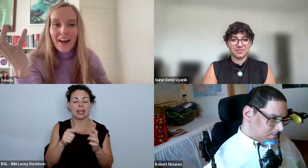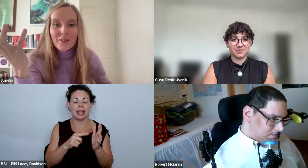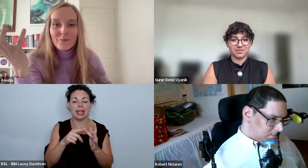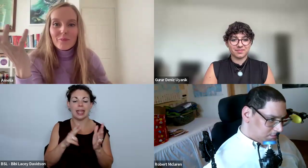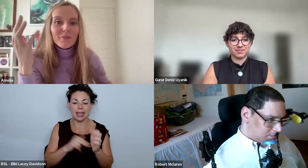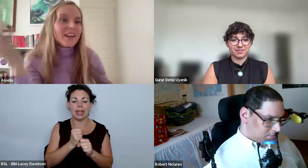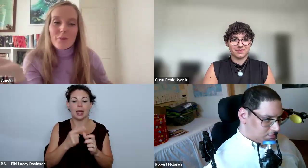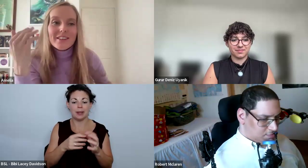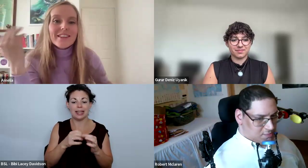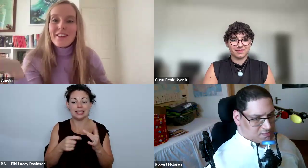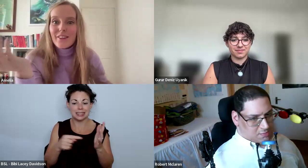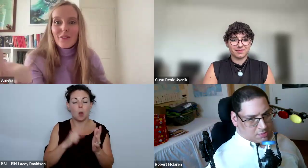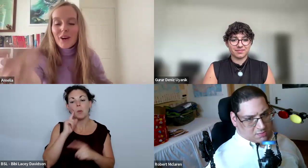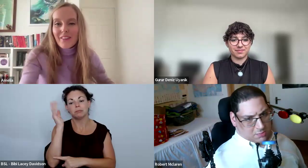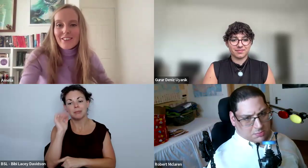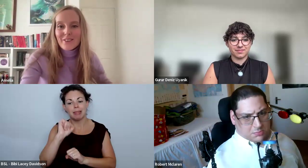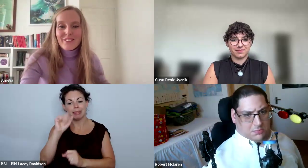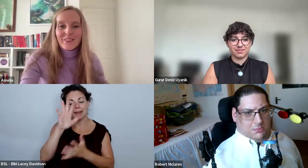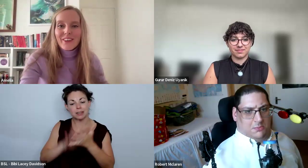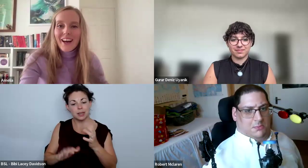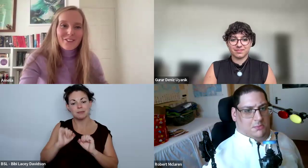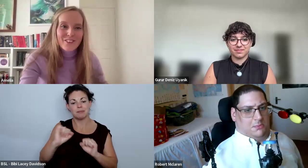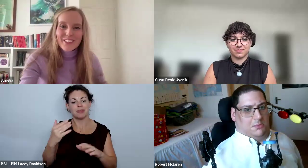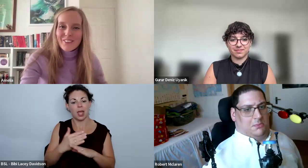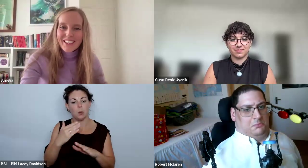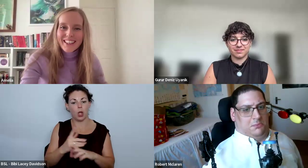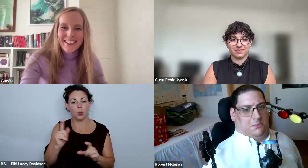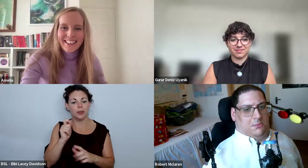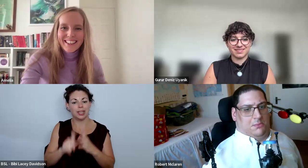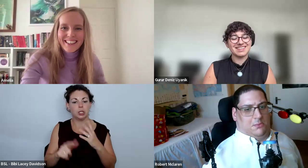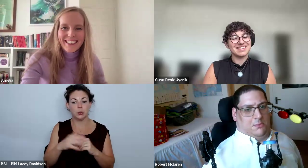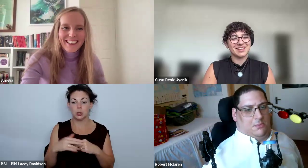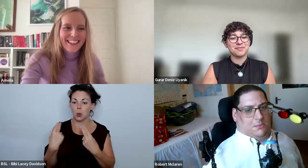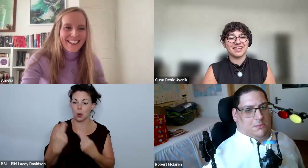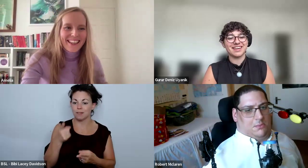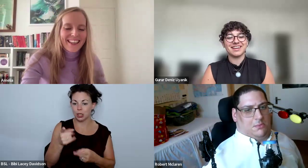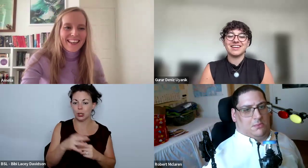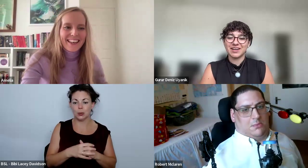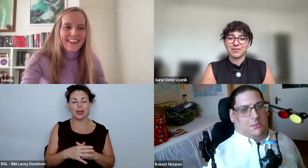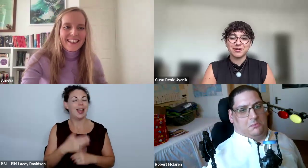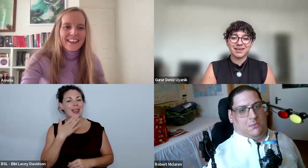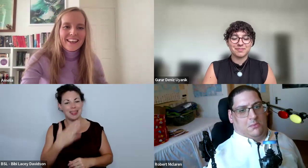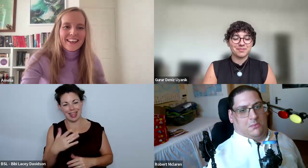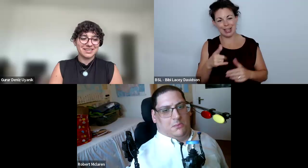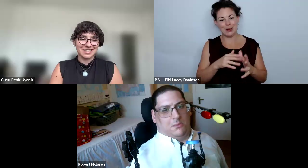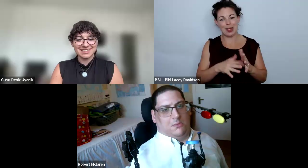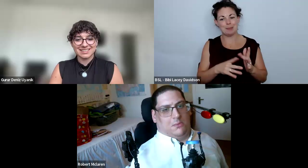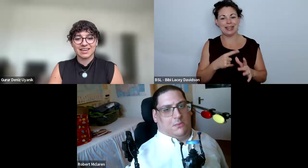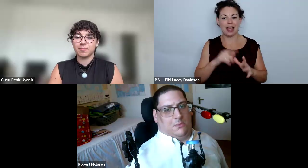she, and I am a... I have curly hair and a fringe. I'm wearing a black shirt, as I often do.